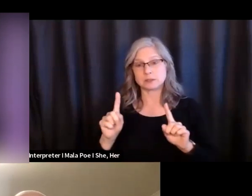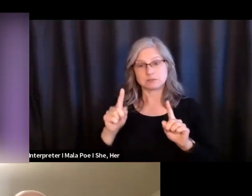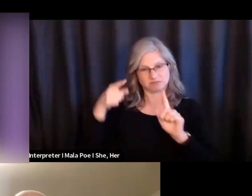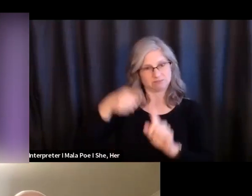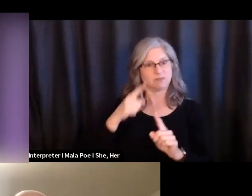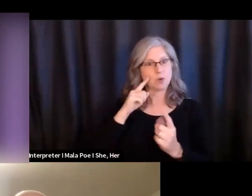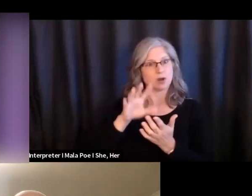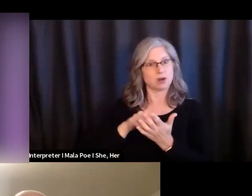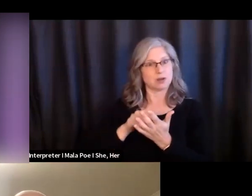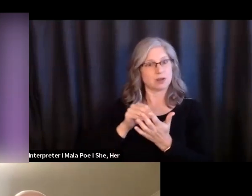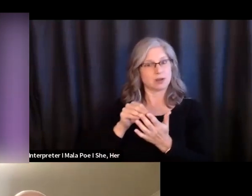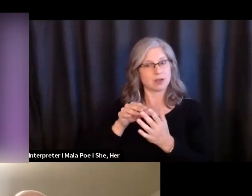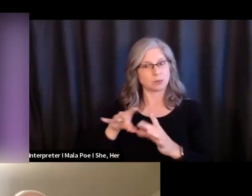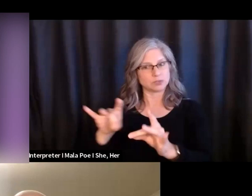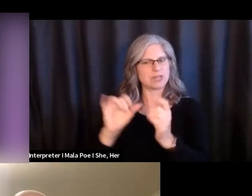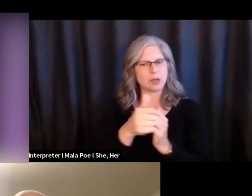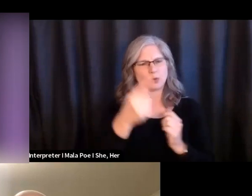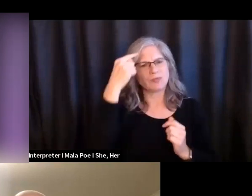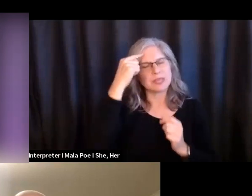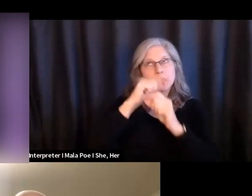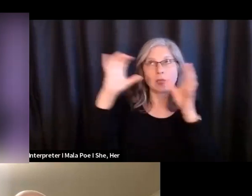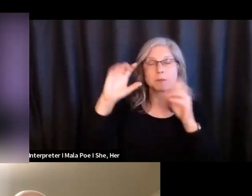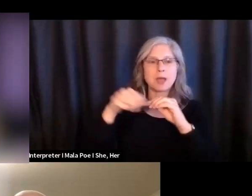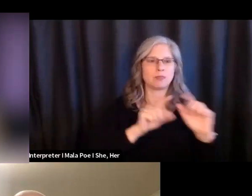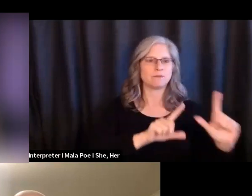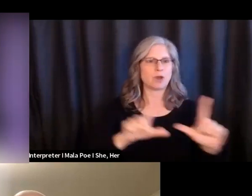how you how you think about the framing of those differences,